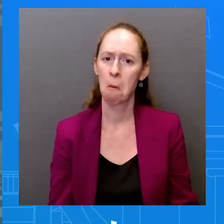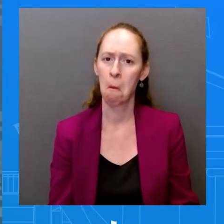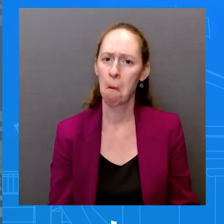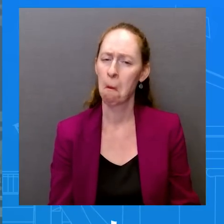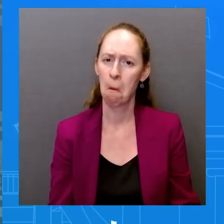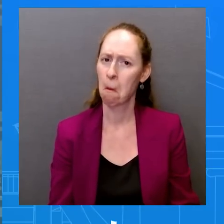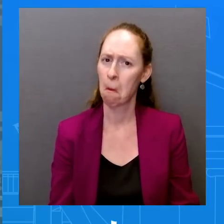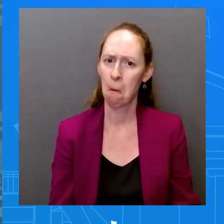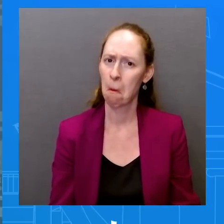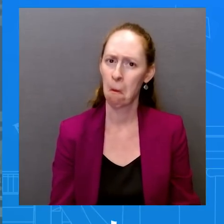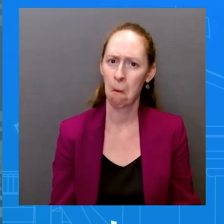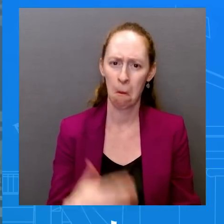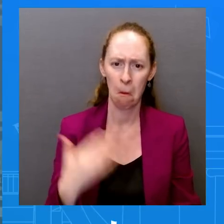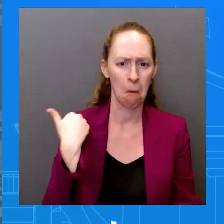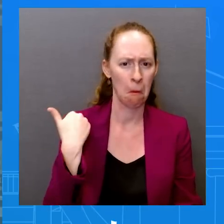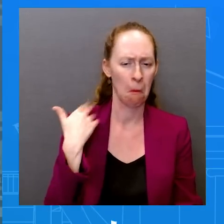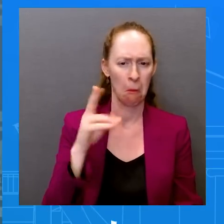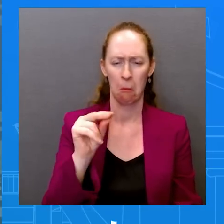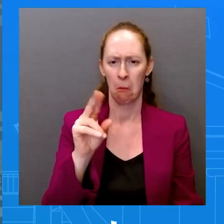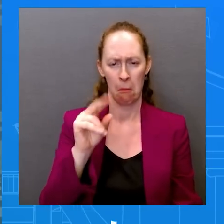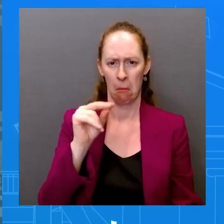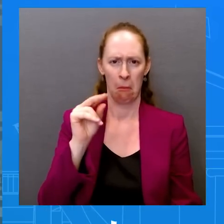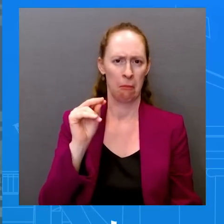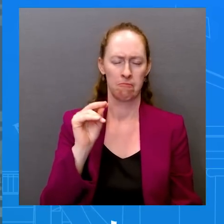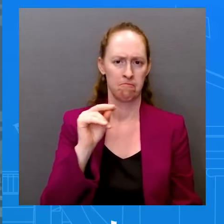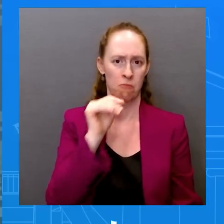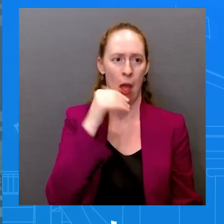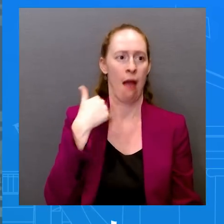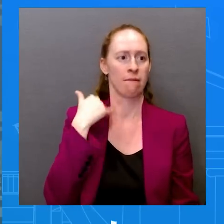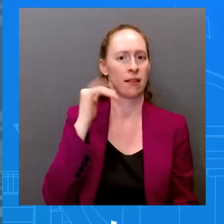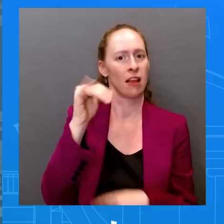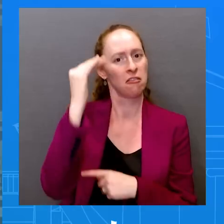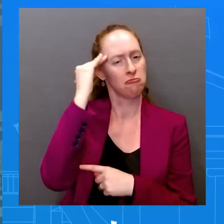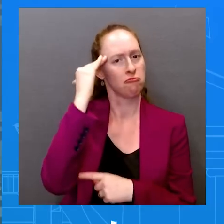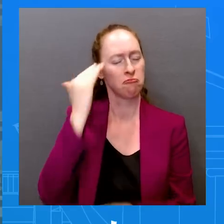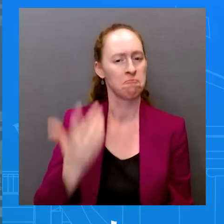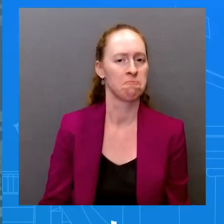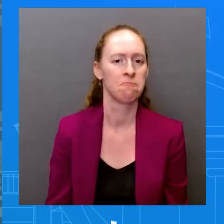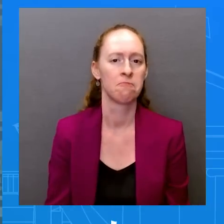Look, you know, I'll just reiterate this because I think this is important,